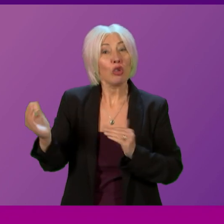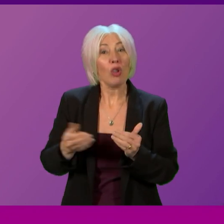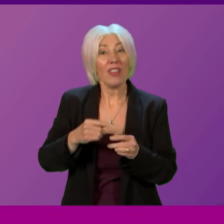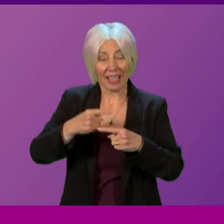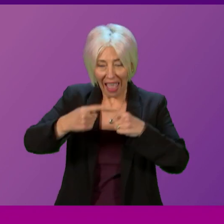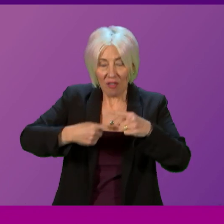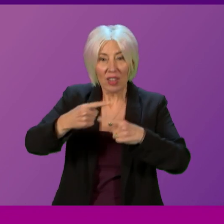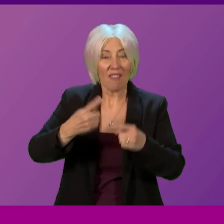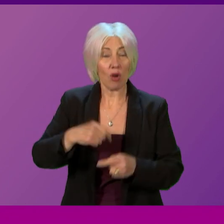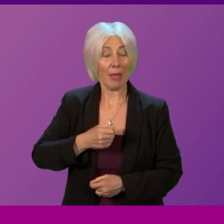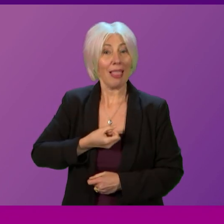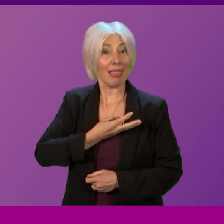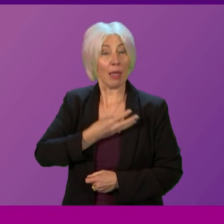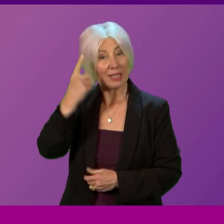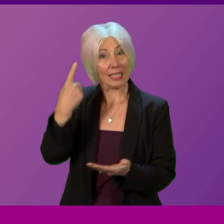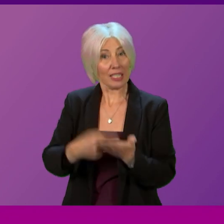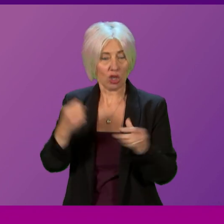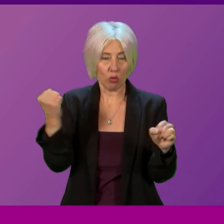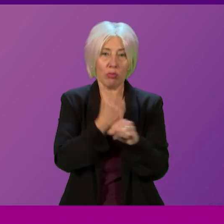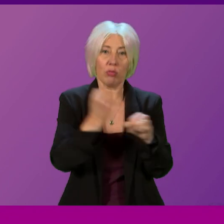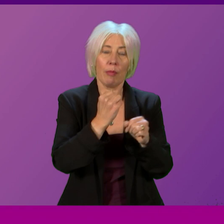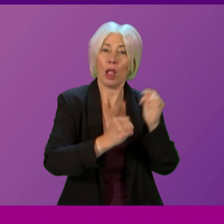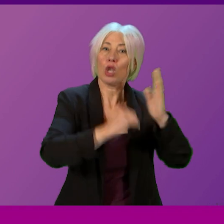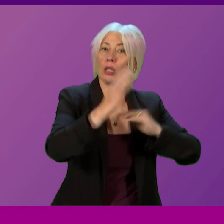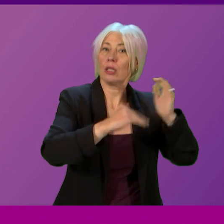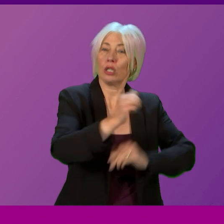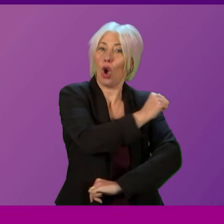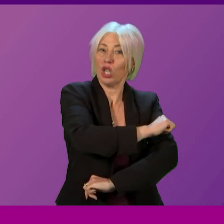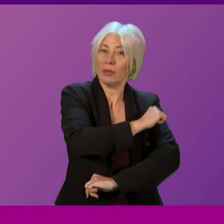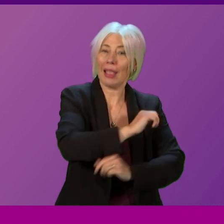from Labour’s decision to build hospitals, including University hospital Hairmyres in